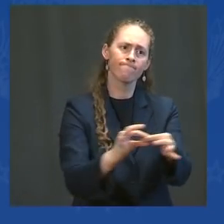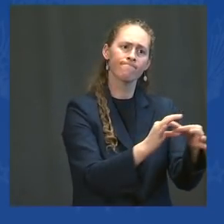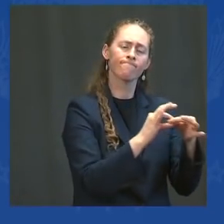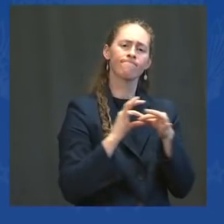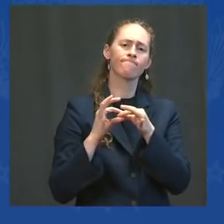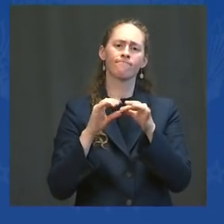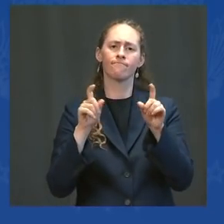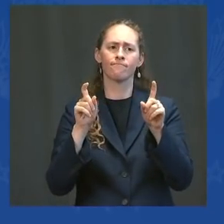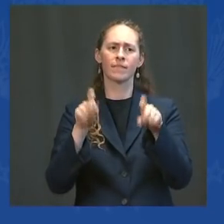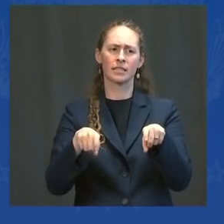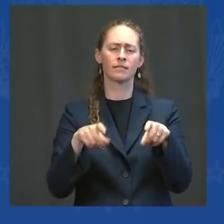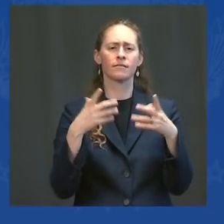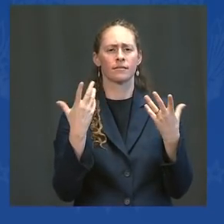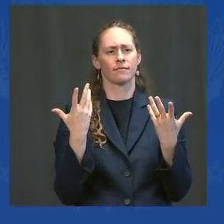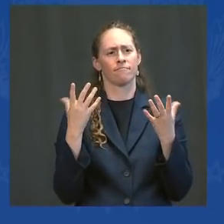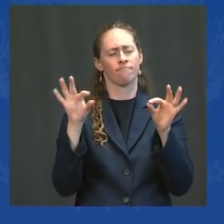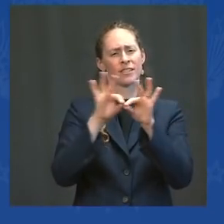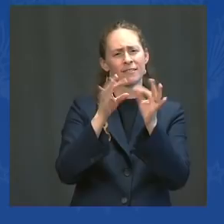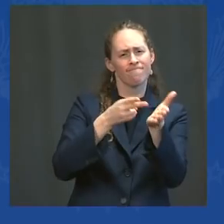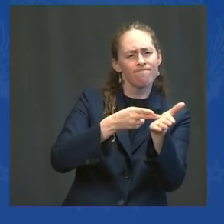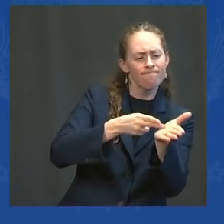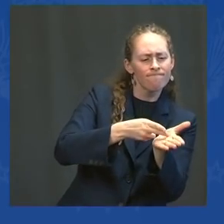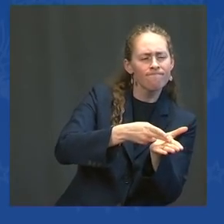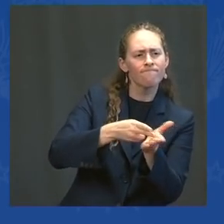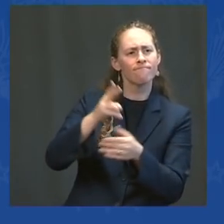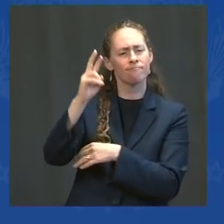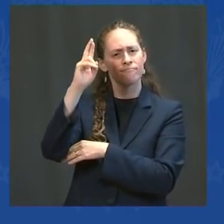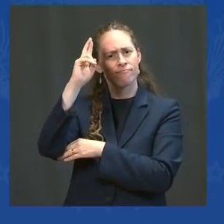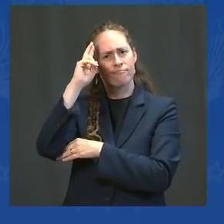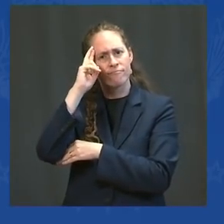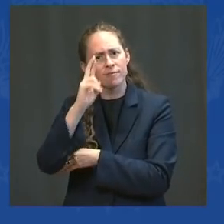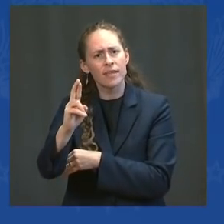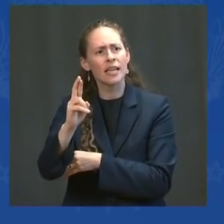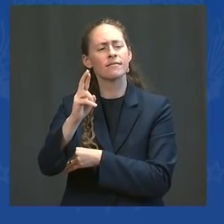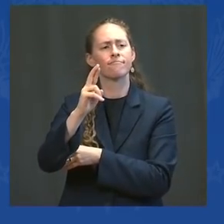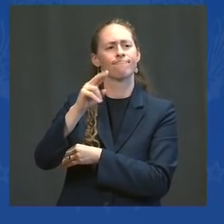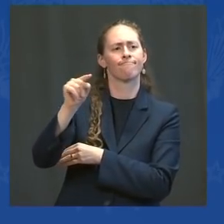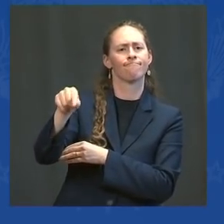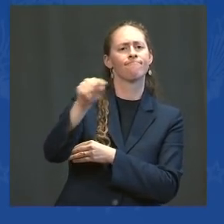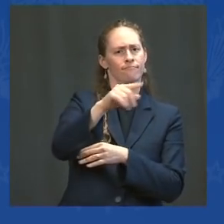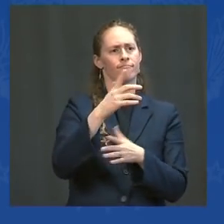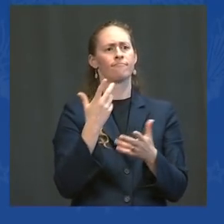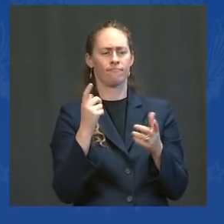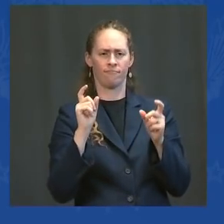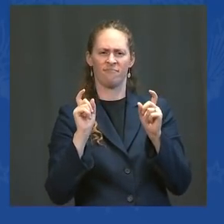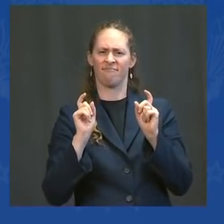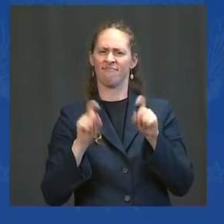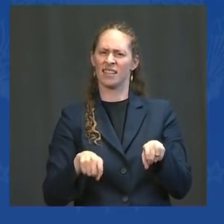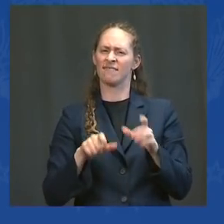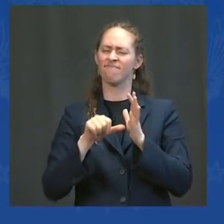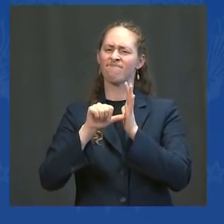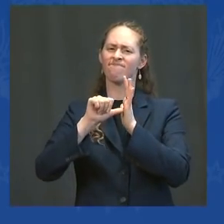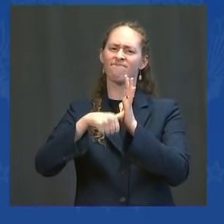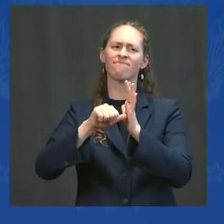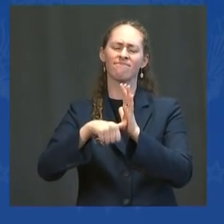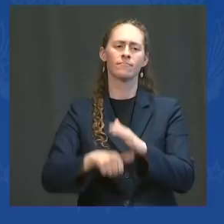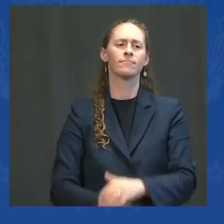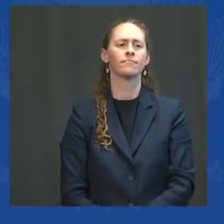and respect for our system of government. And above all, it requires all of us to remember